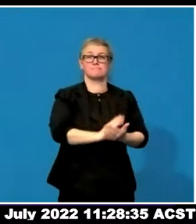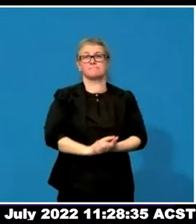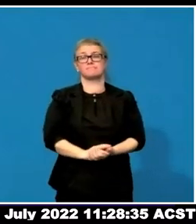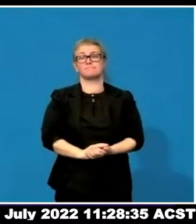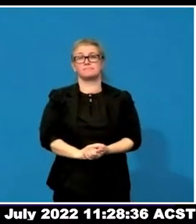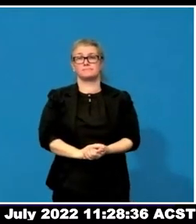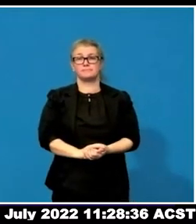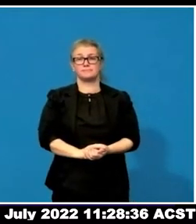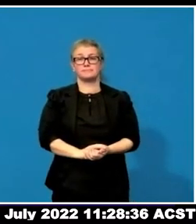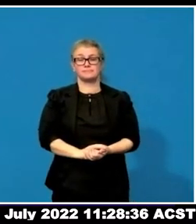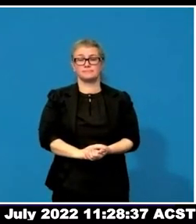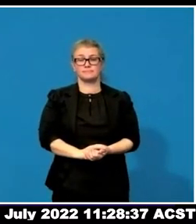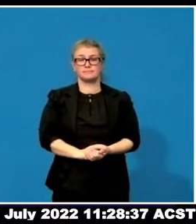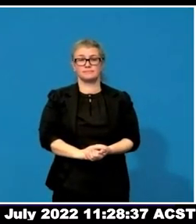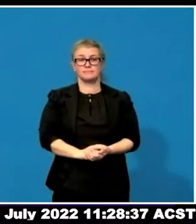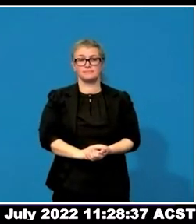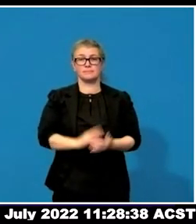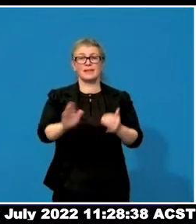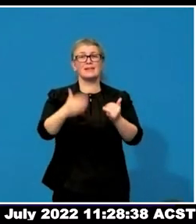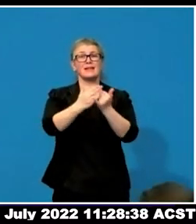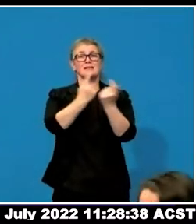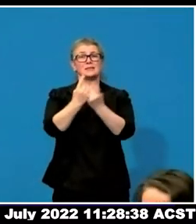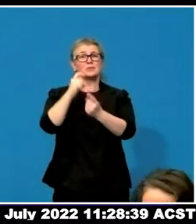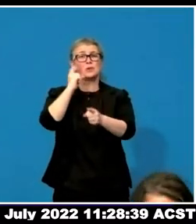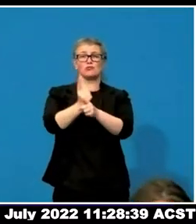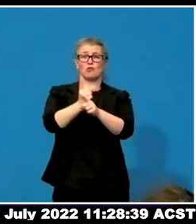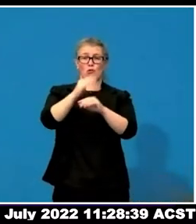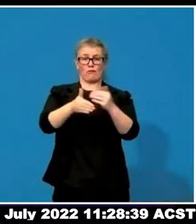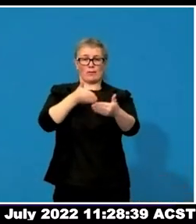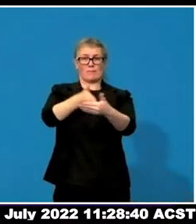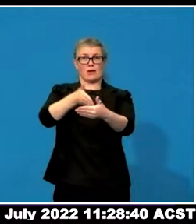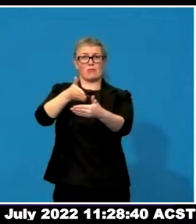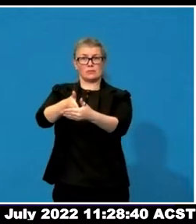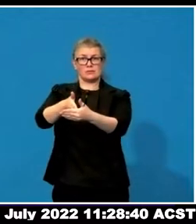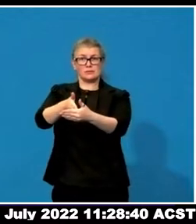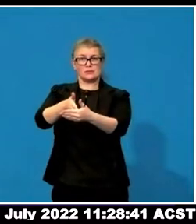The fourth and final category of barriers relates to the using of NDIS funds.